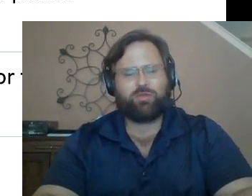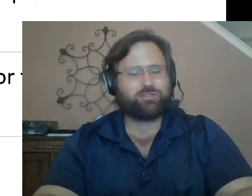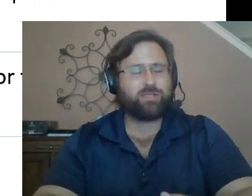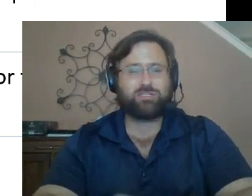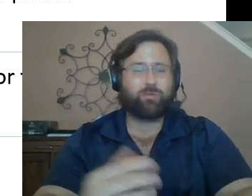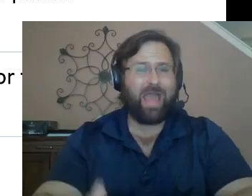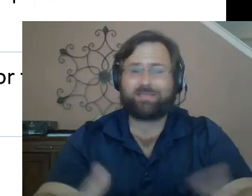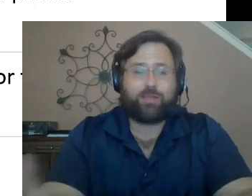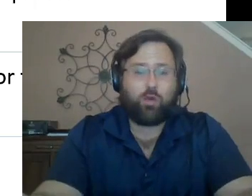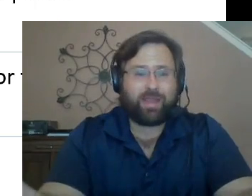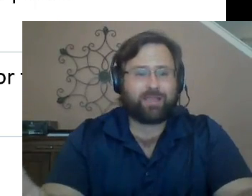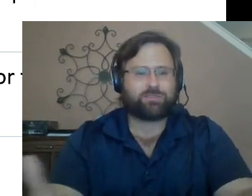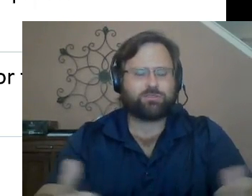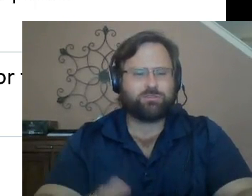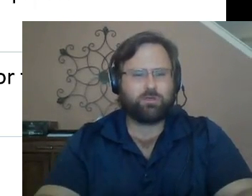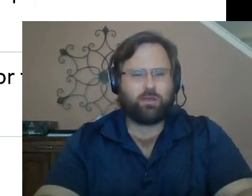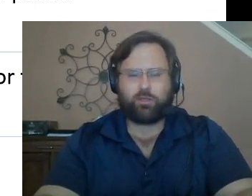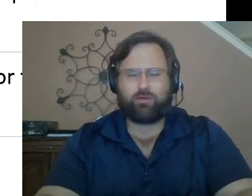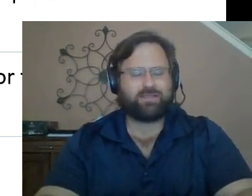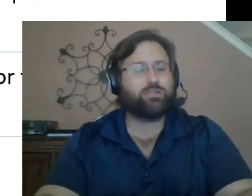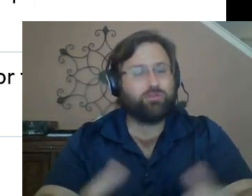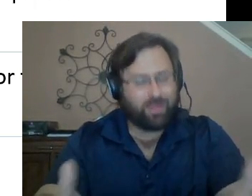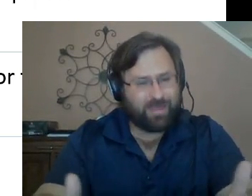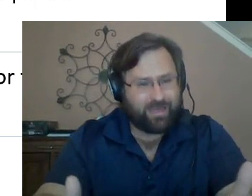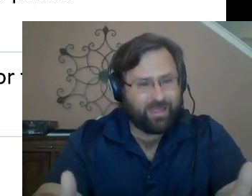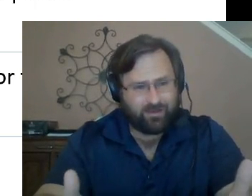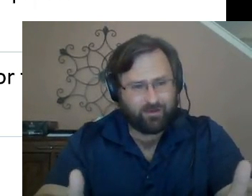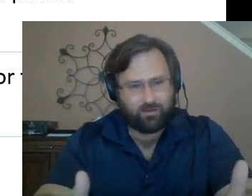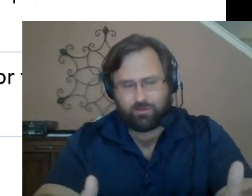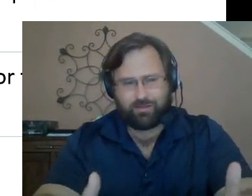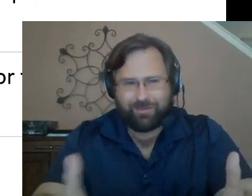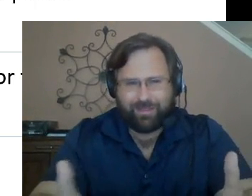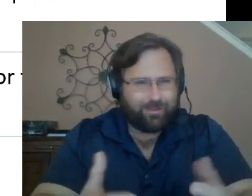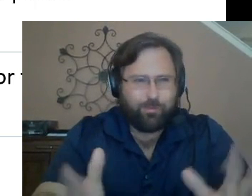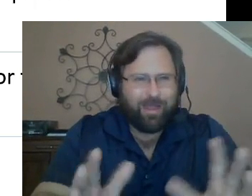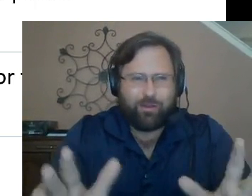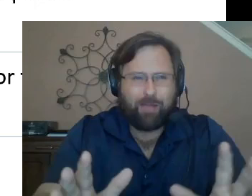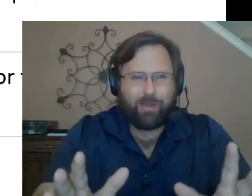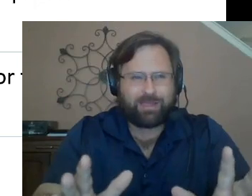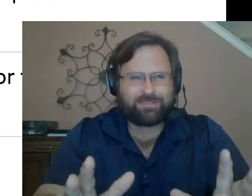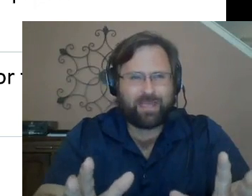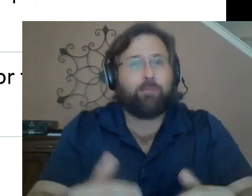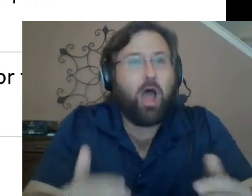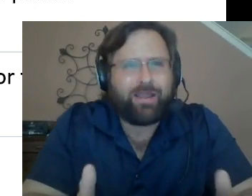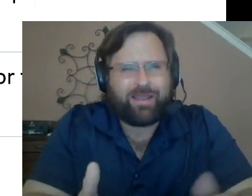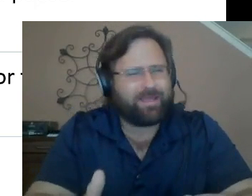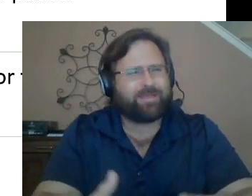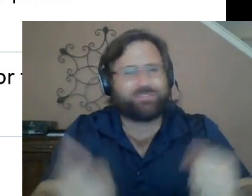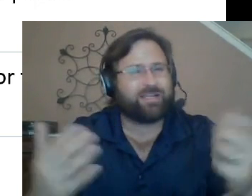these are questions we asked and no one answers you know if I say do you think I'm an idiot I mean they know but and i'm not going to say I'm not an idiot I just going to